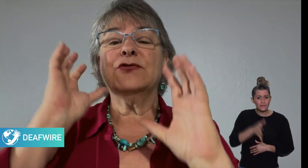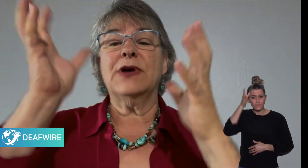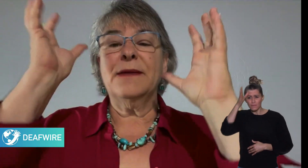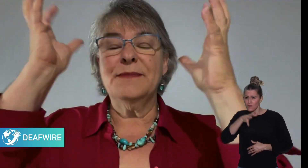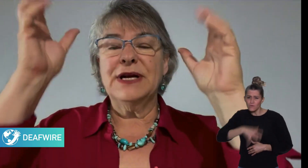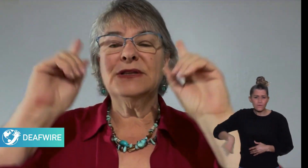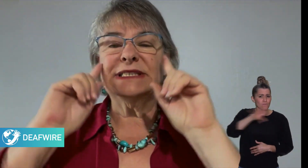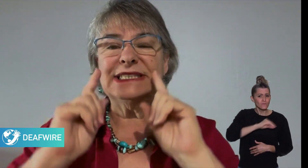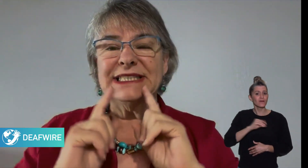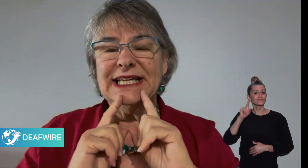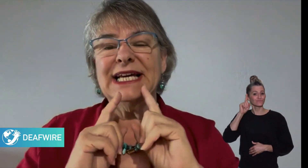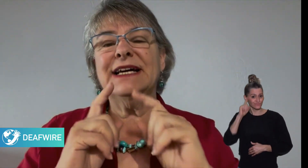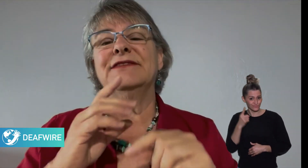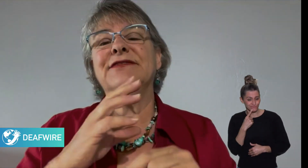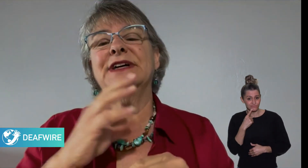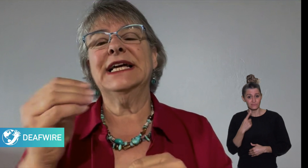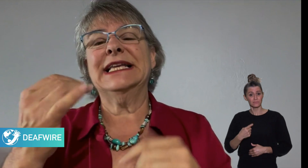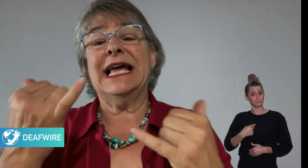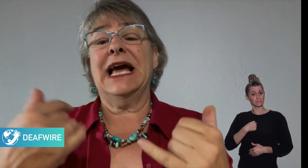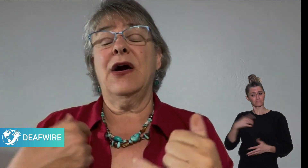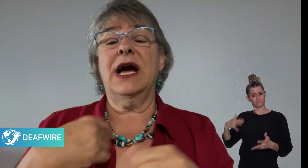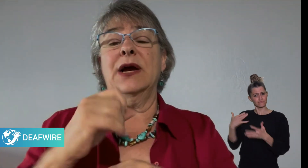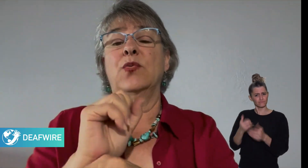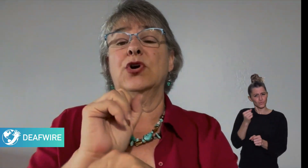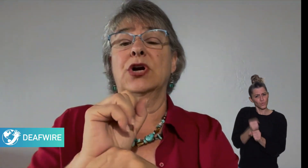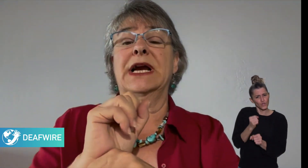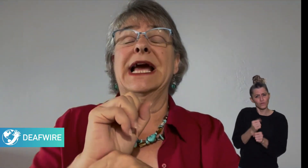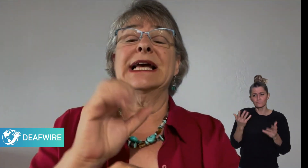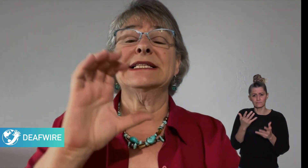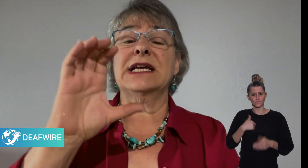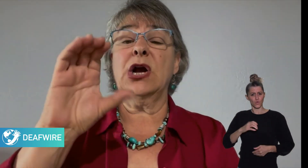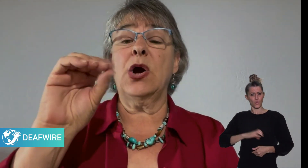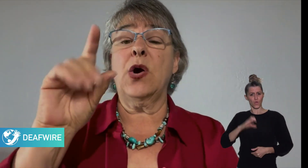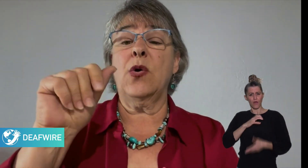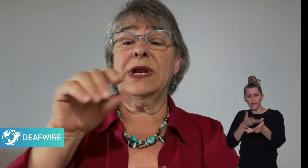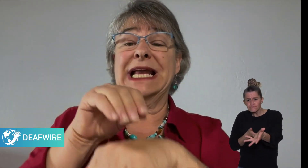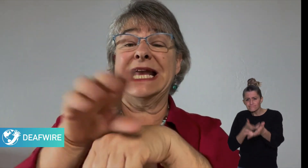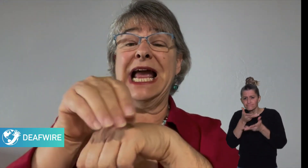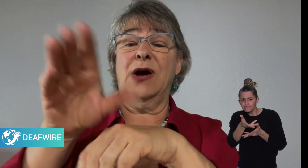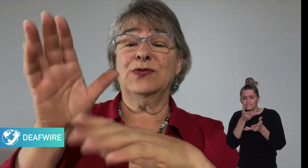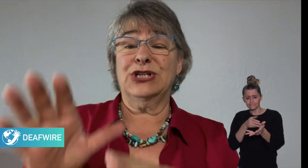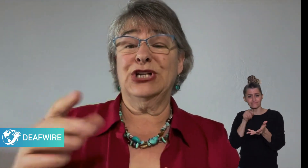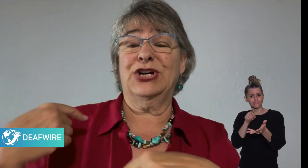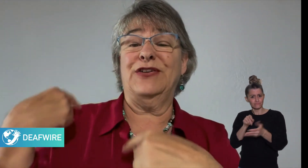My parents and all my grandparents are Deaf too!